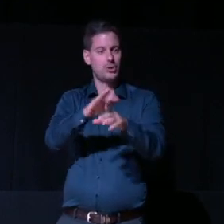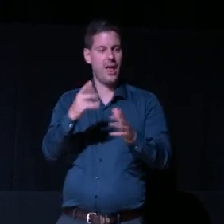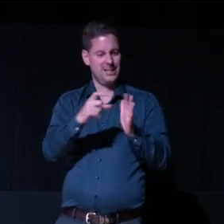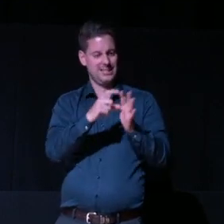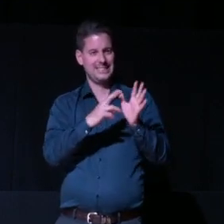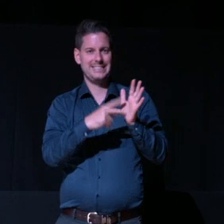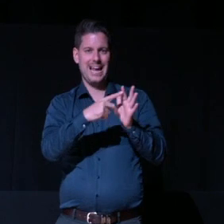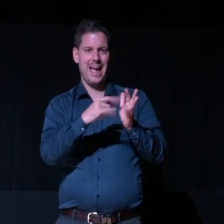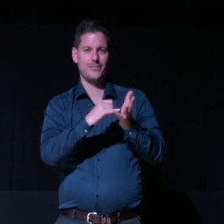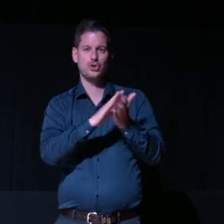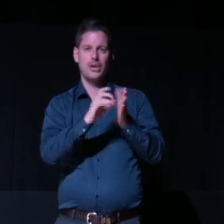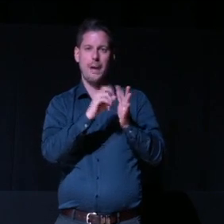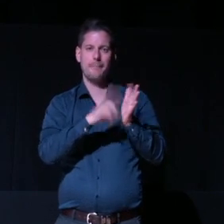when people are doing offensive comedy,